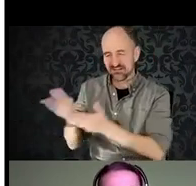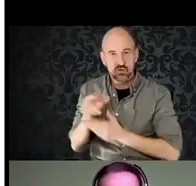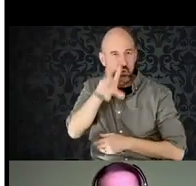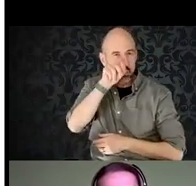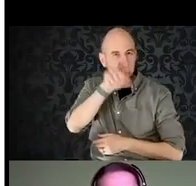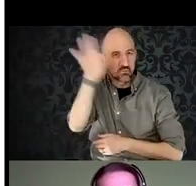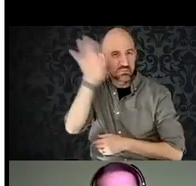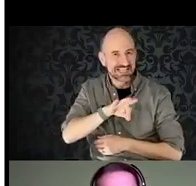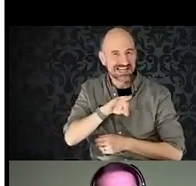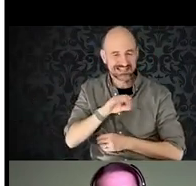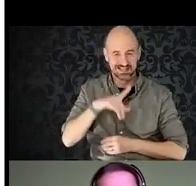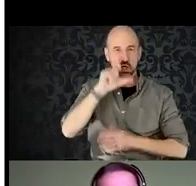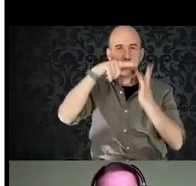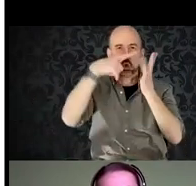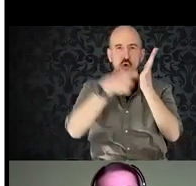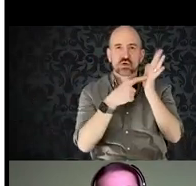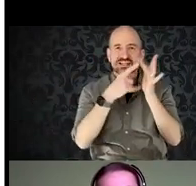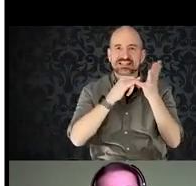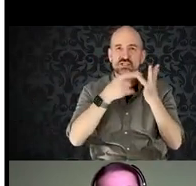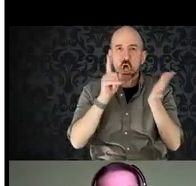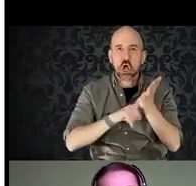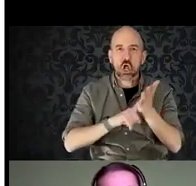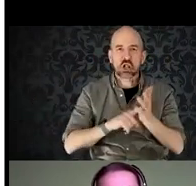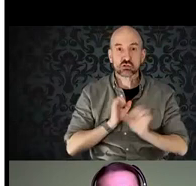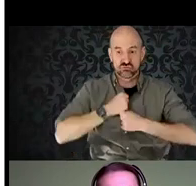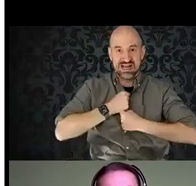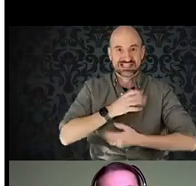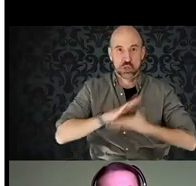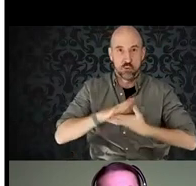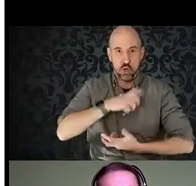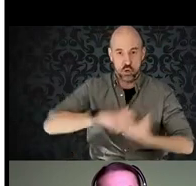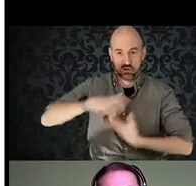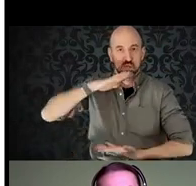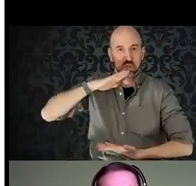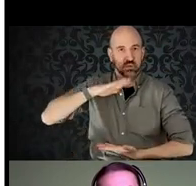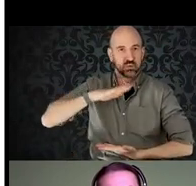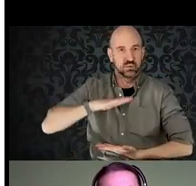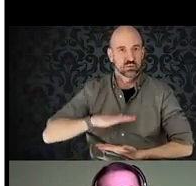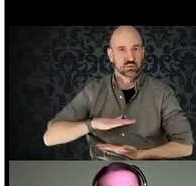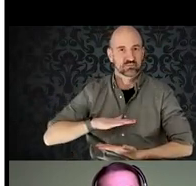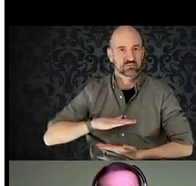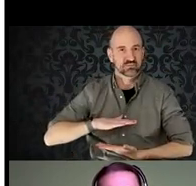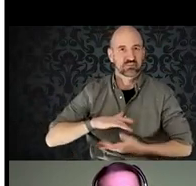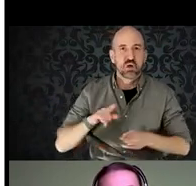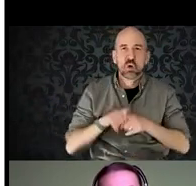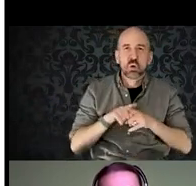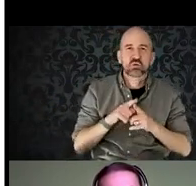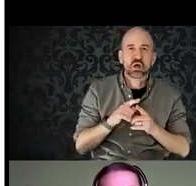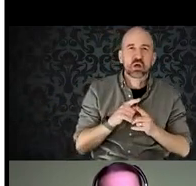Shrinrin Yoku, to open this into the woods.